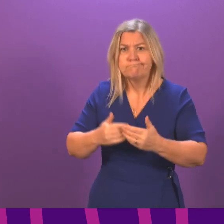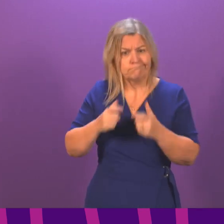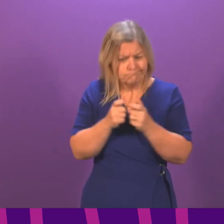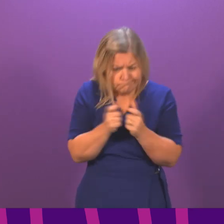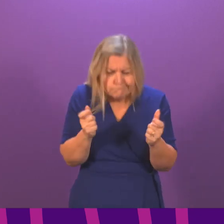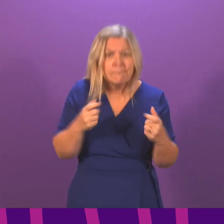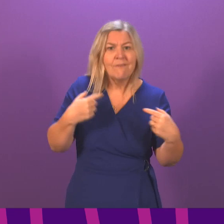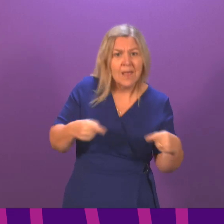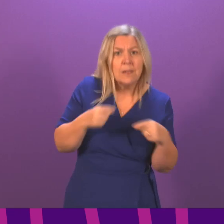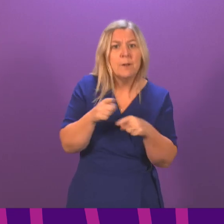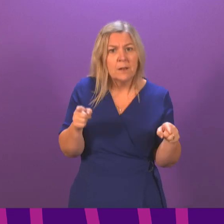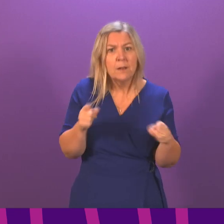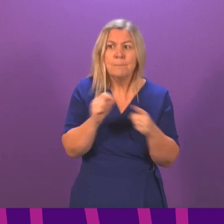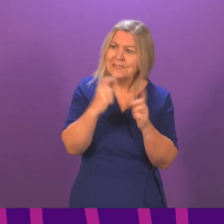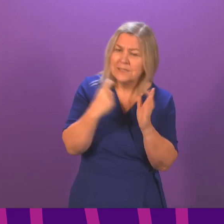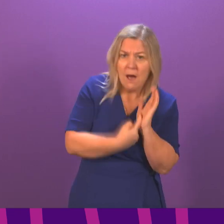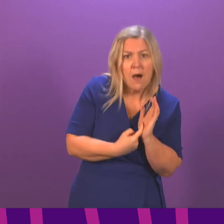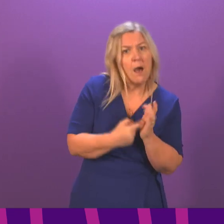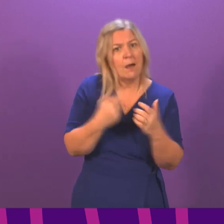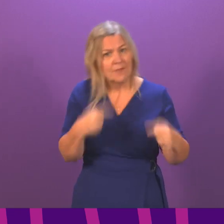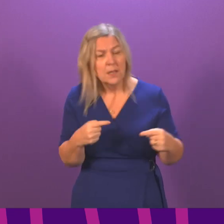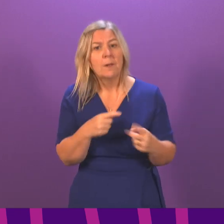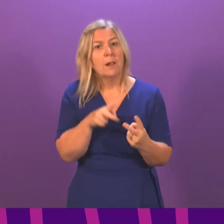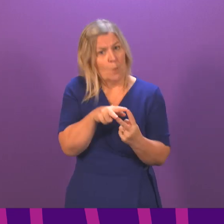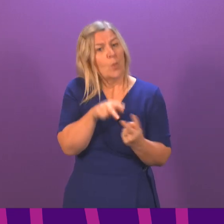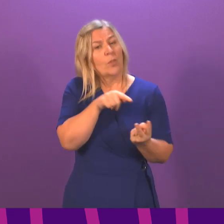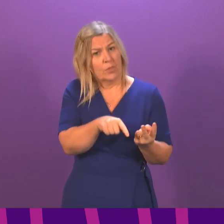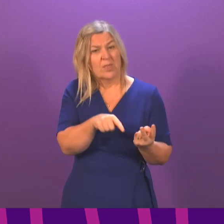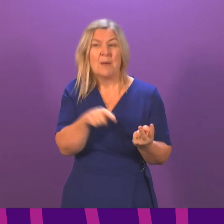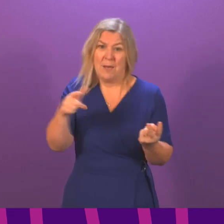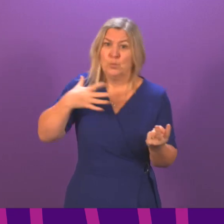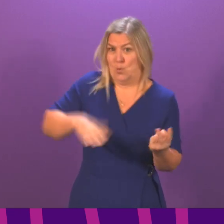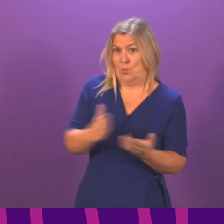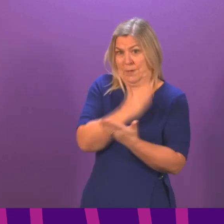but that will be consistent with the safe use of the roll-out of technology that people